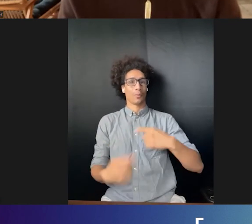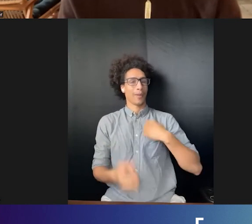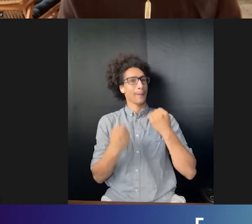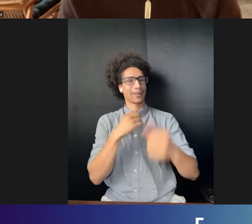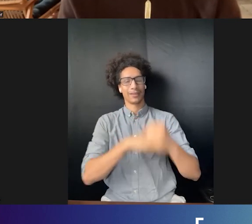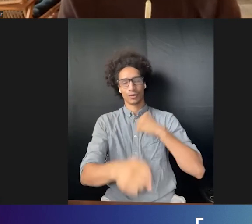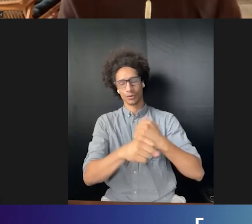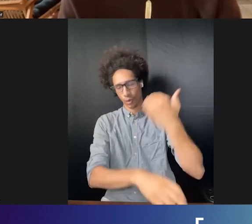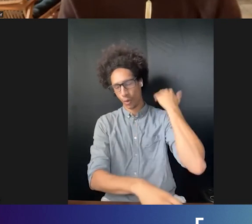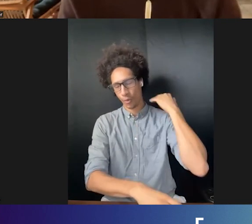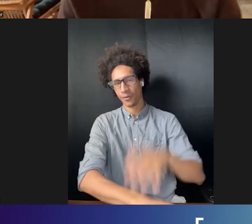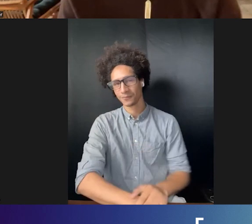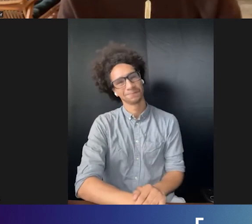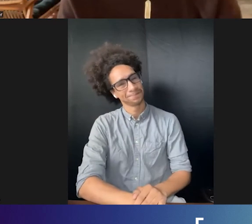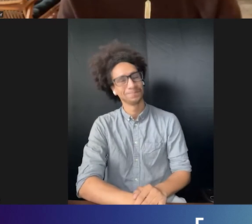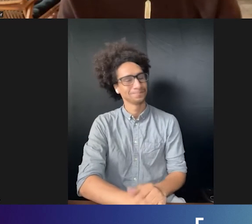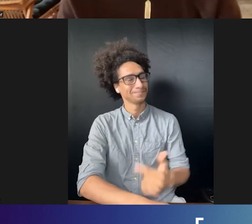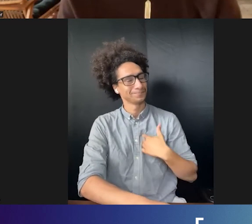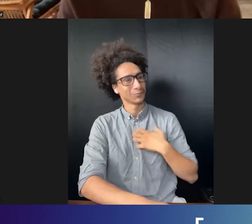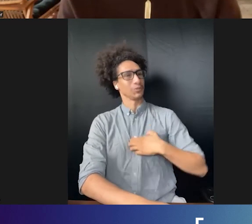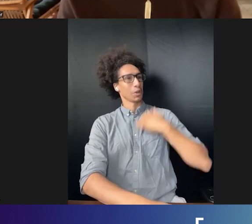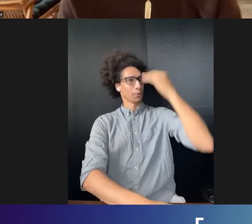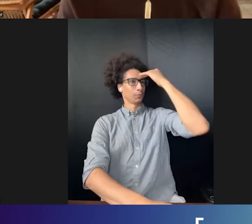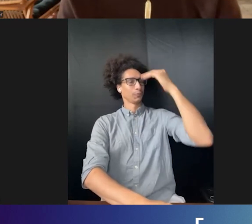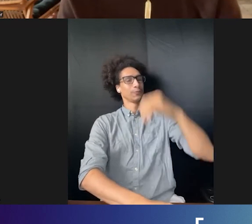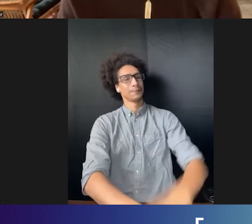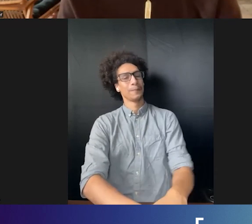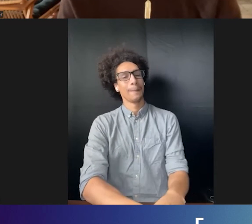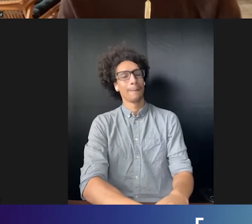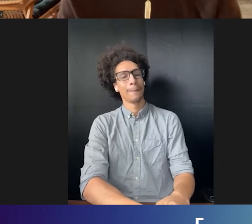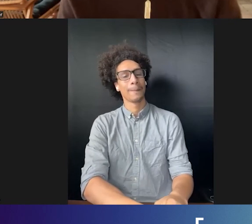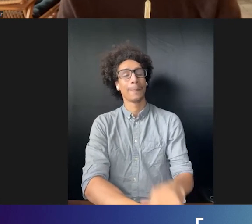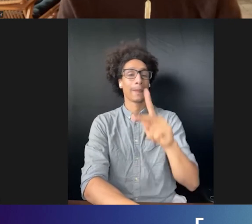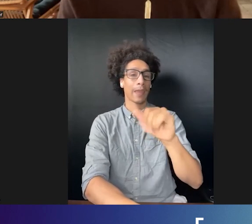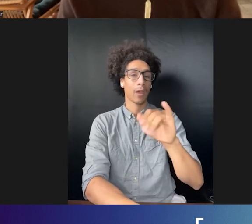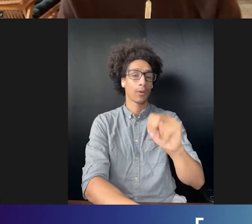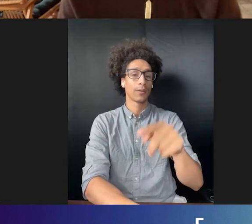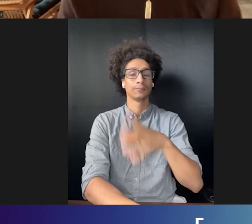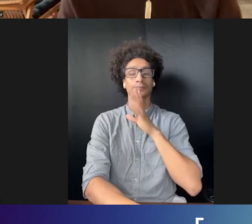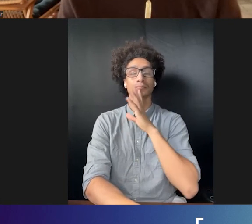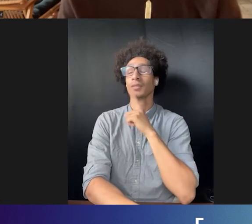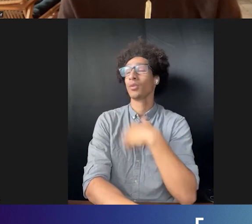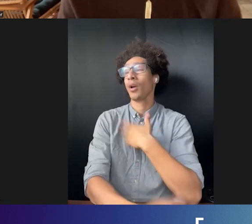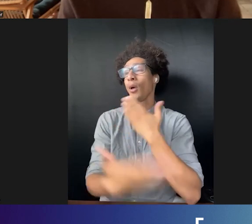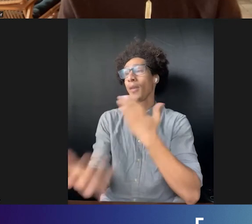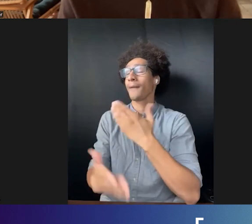Yeah, I really appreciate how much you've shared from everything you've learned the hard way. Both of you. Thank you.